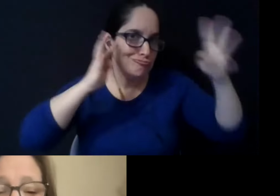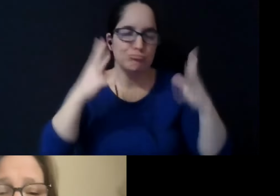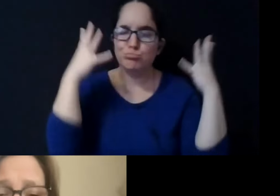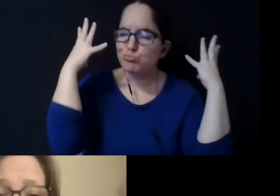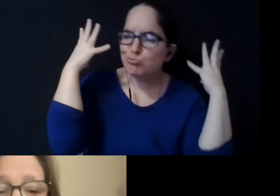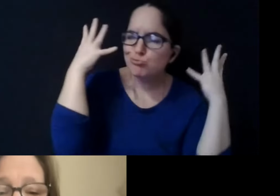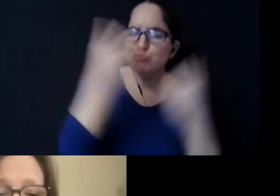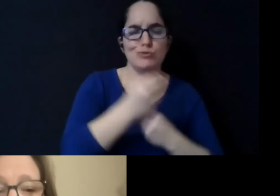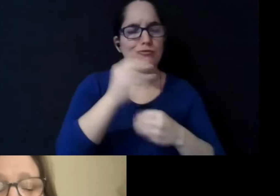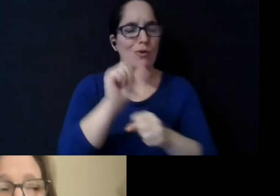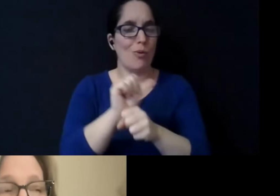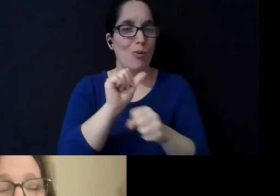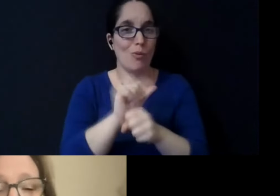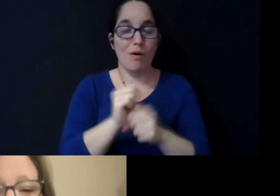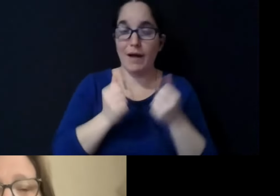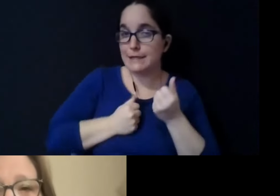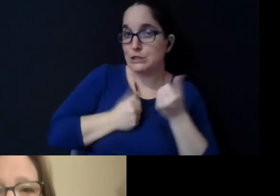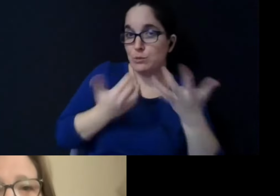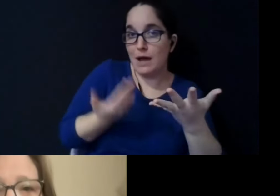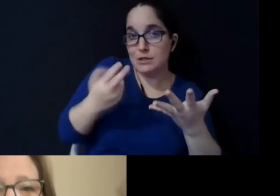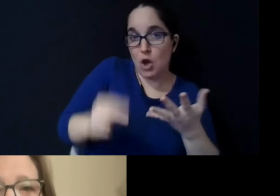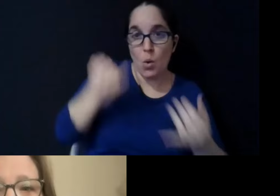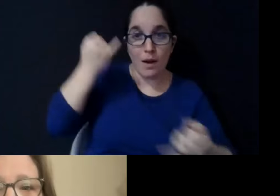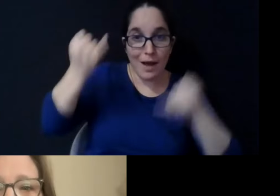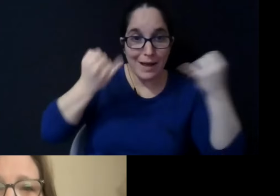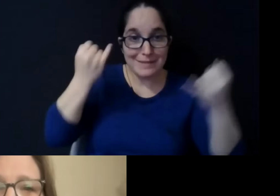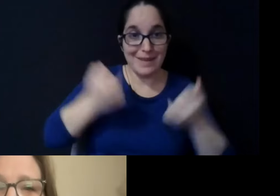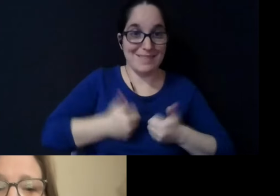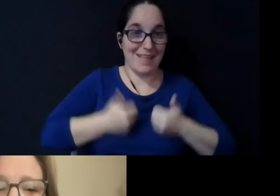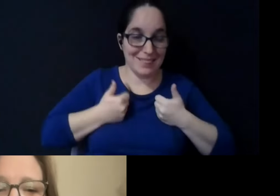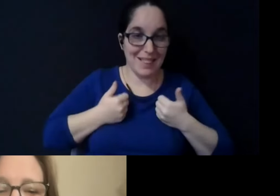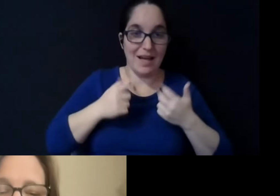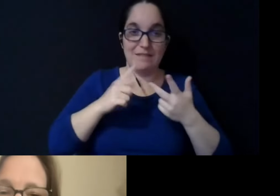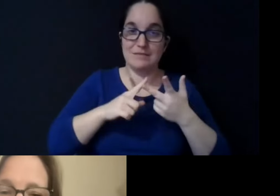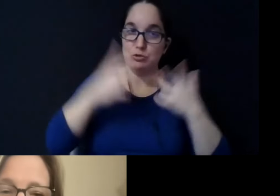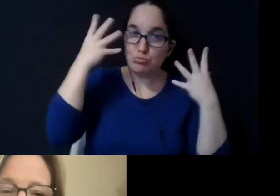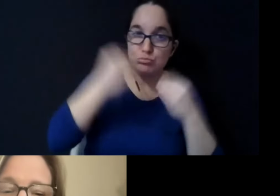express our own ideas, lives, and identities in beautiful ways and it's really important to me.